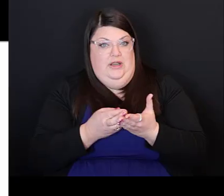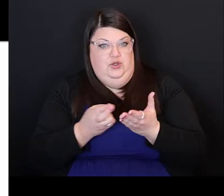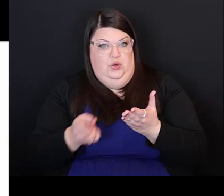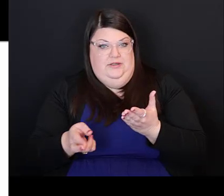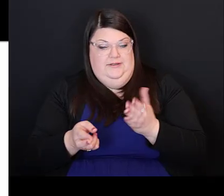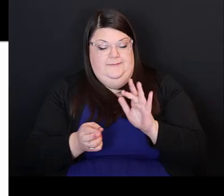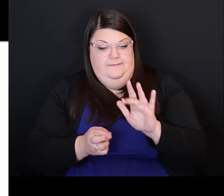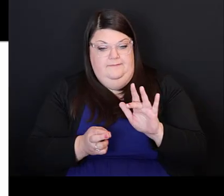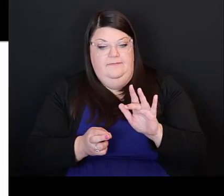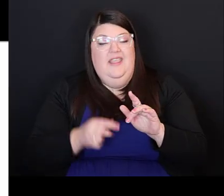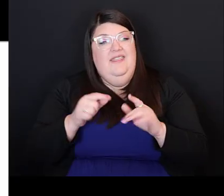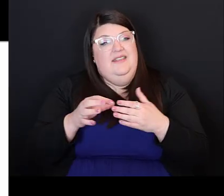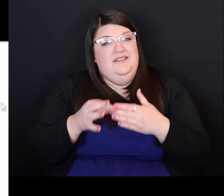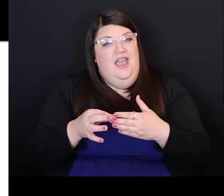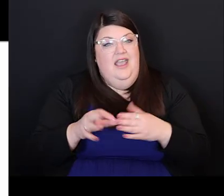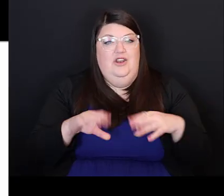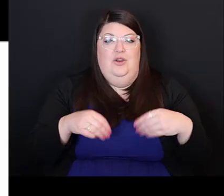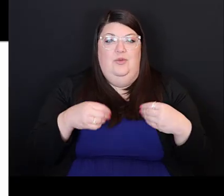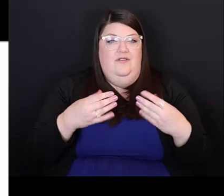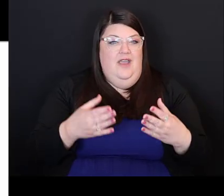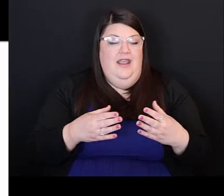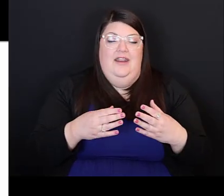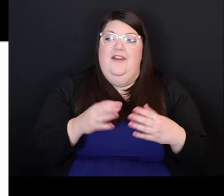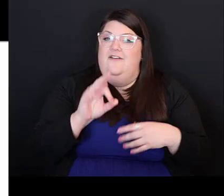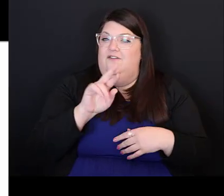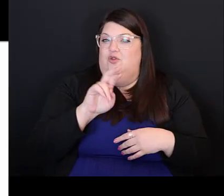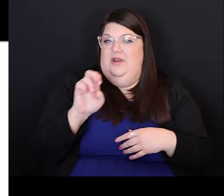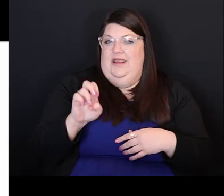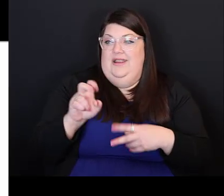This guide, along with all of our other guides are